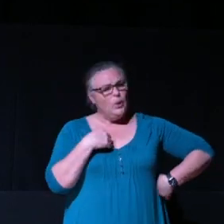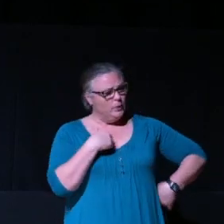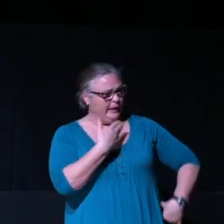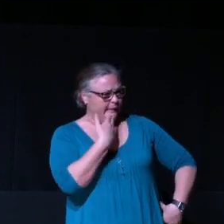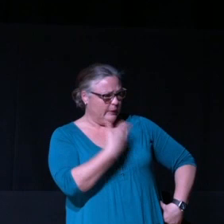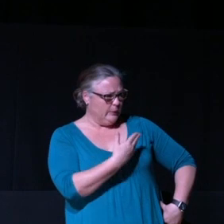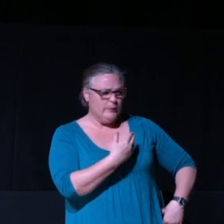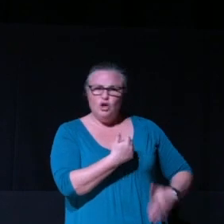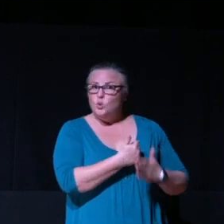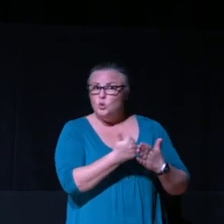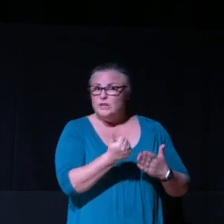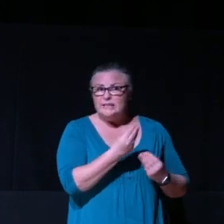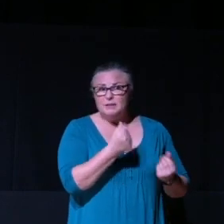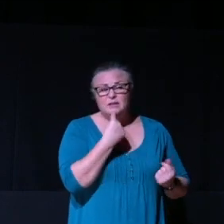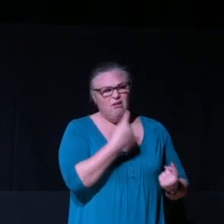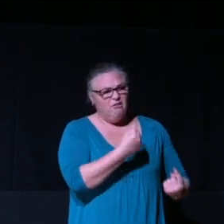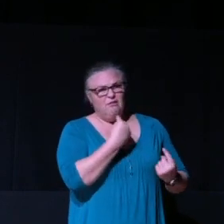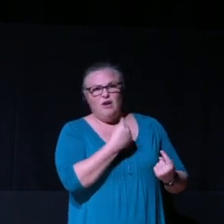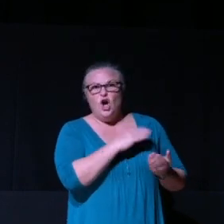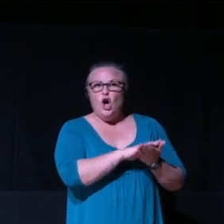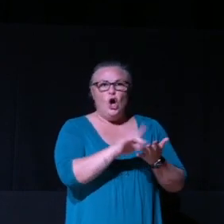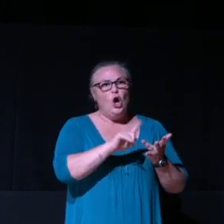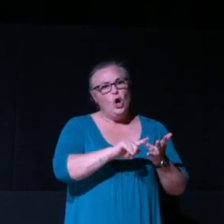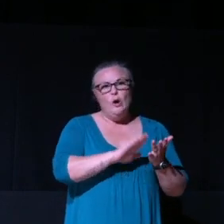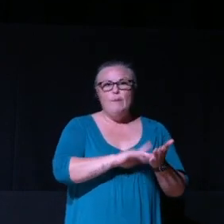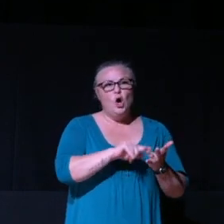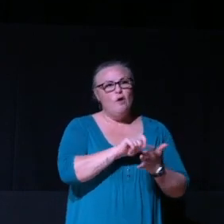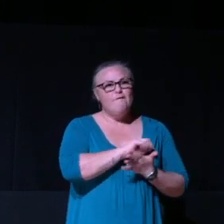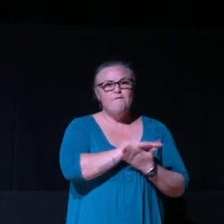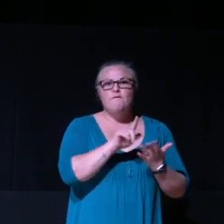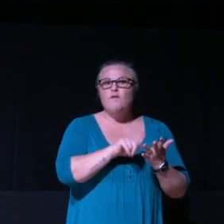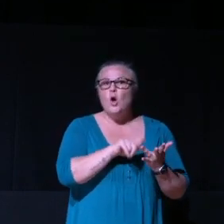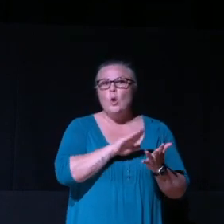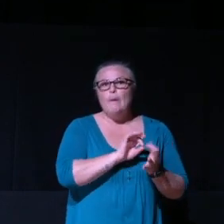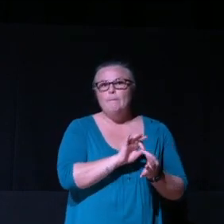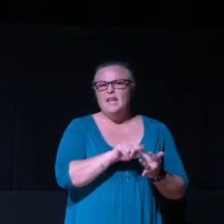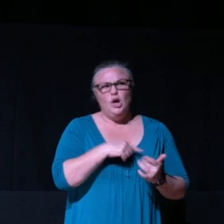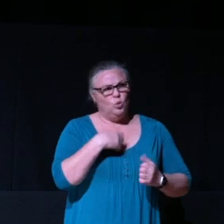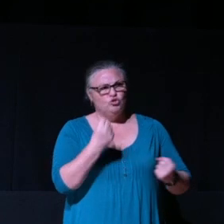would have called me a homophobe or stormed out of the room or had a strong reaction and you didn't. And I like that. I quite and